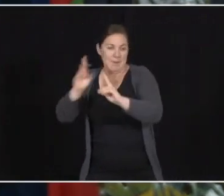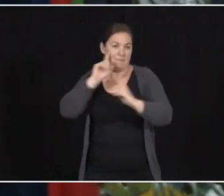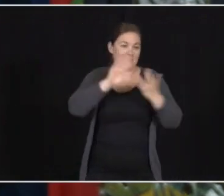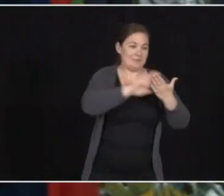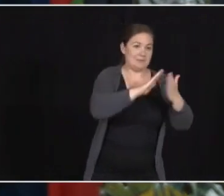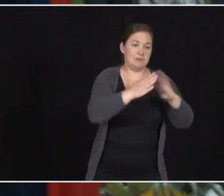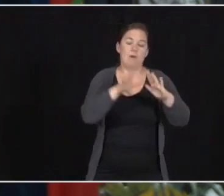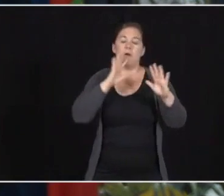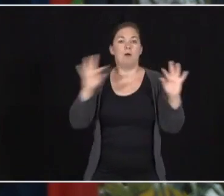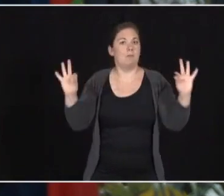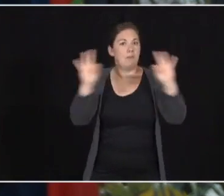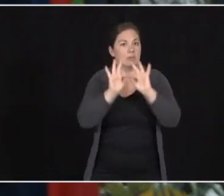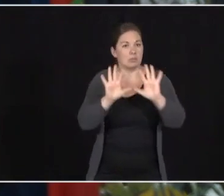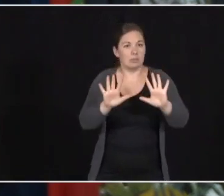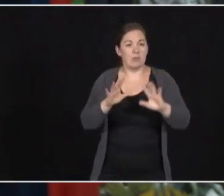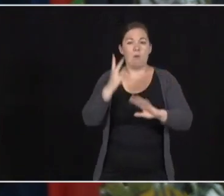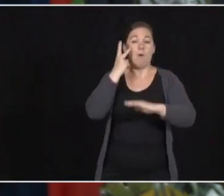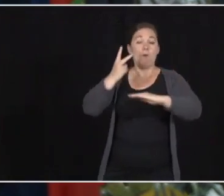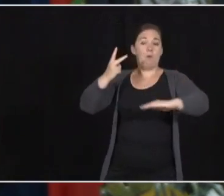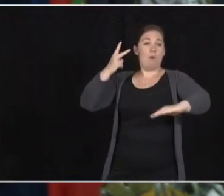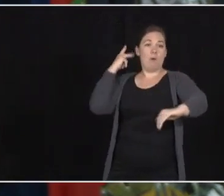anytime, you go back to the depression, it is infrastructure.